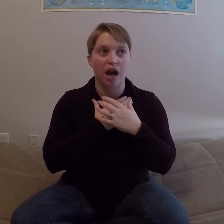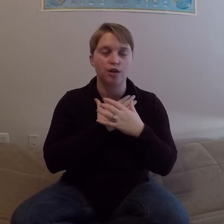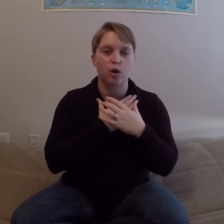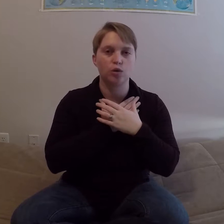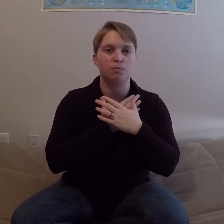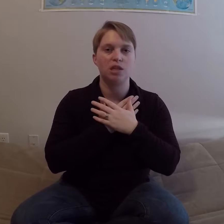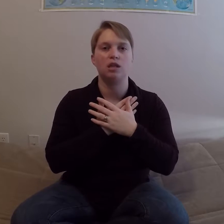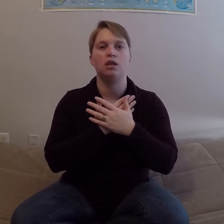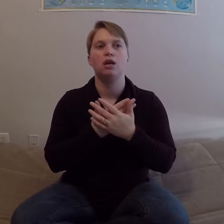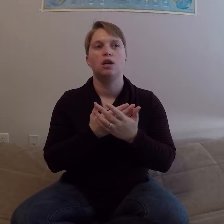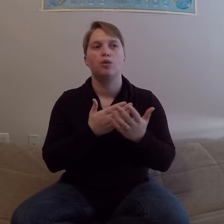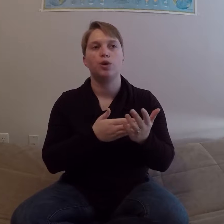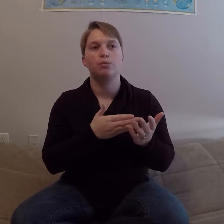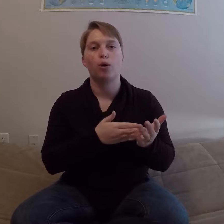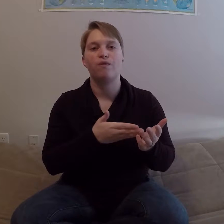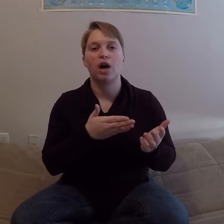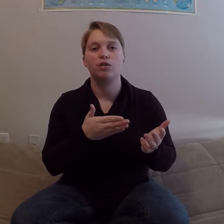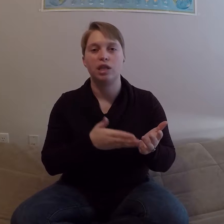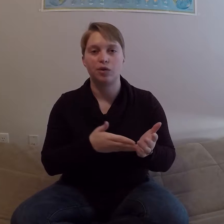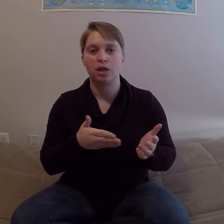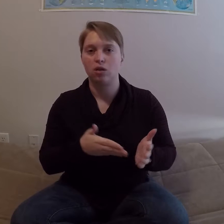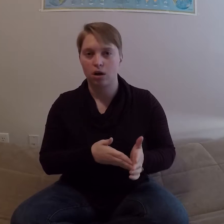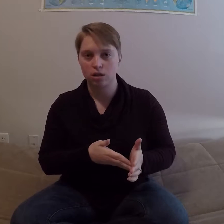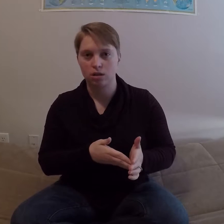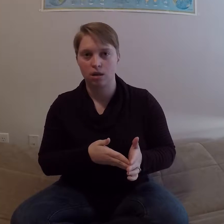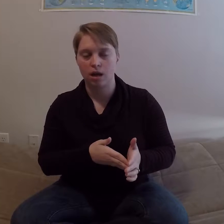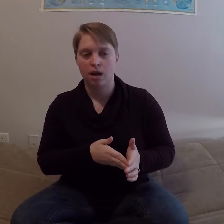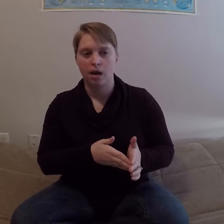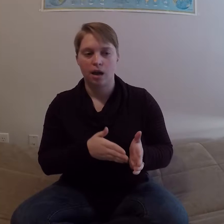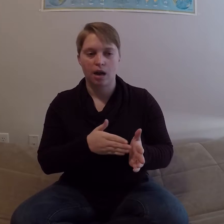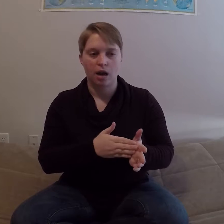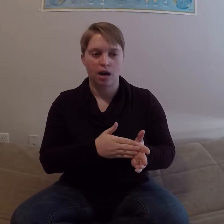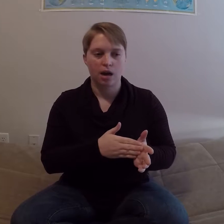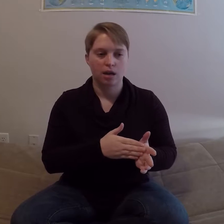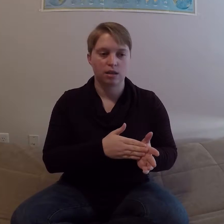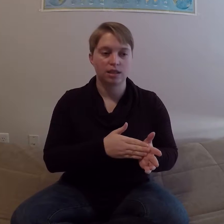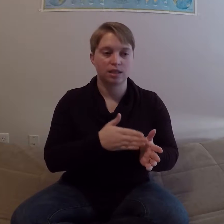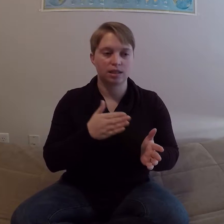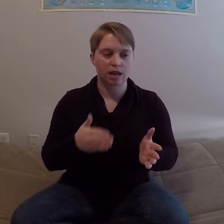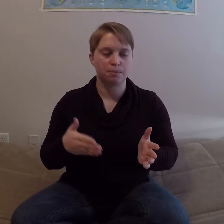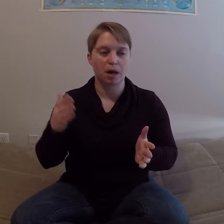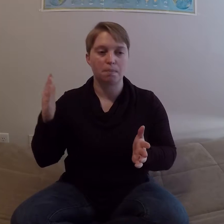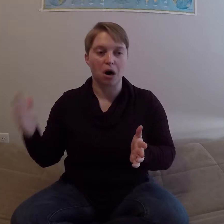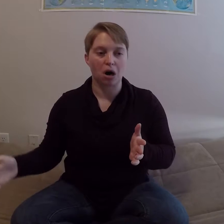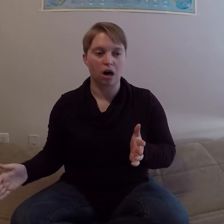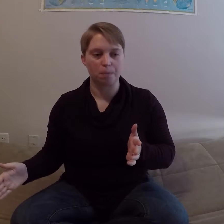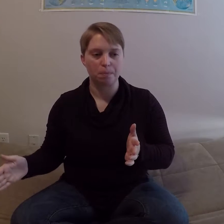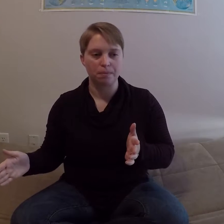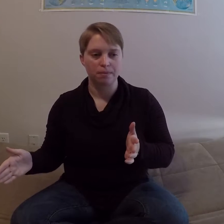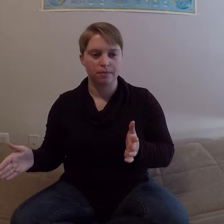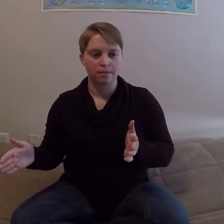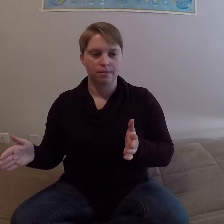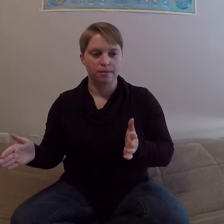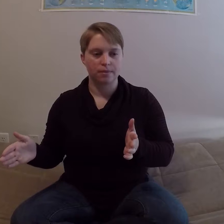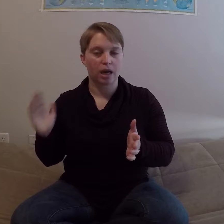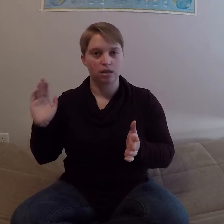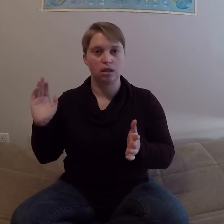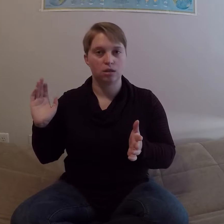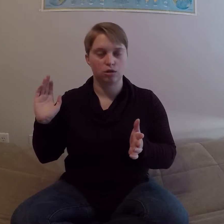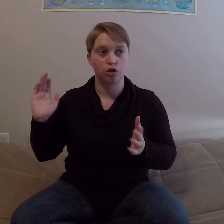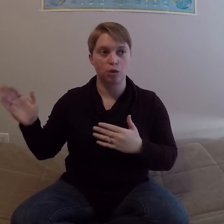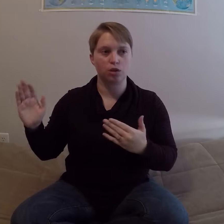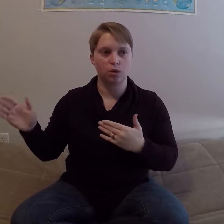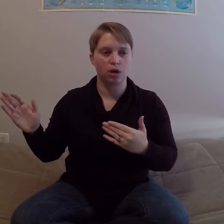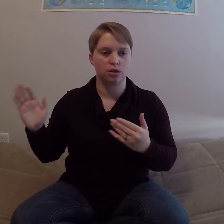diagnosed me with profound hearing loss and the second my mom, that she was the one